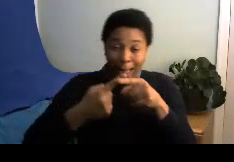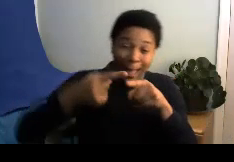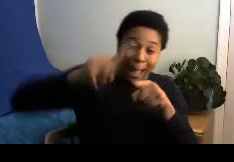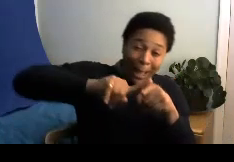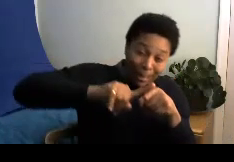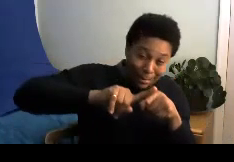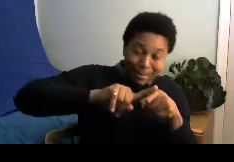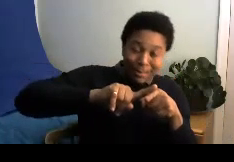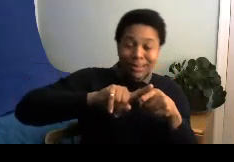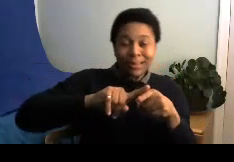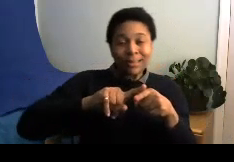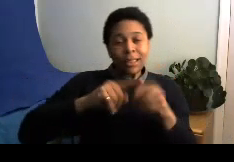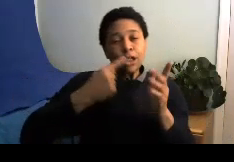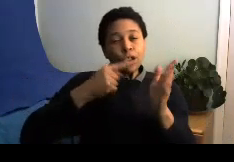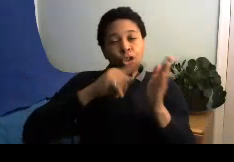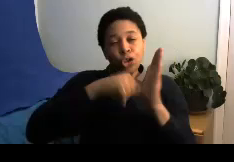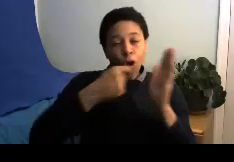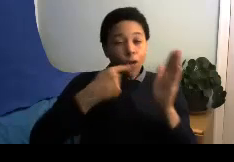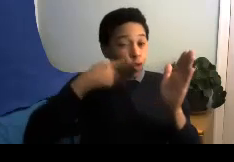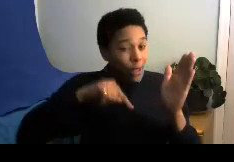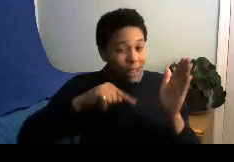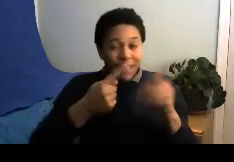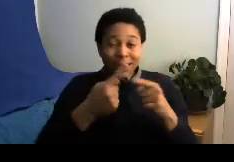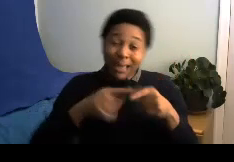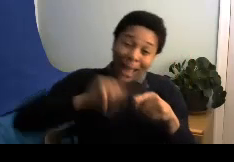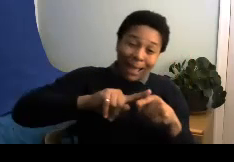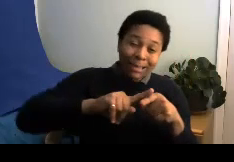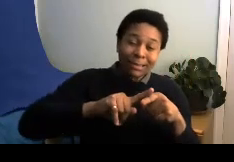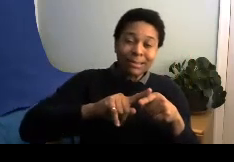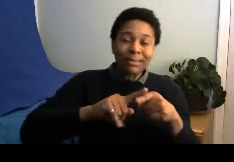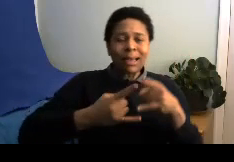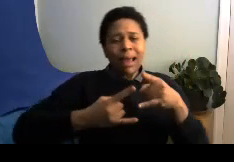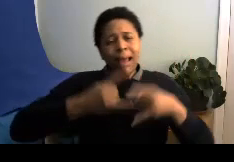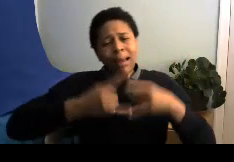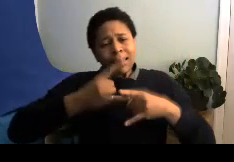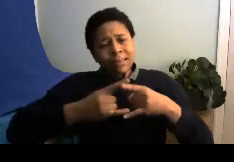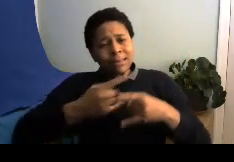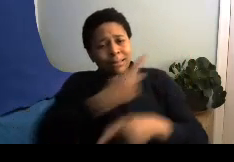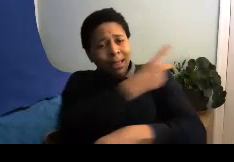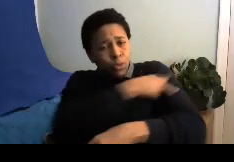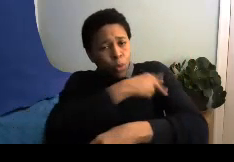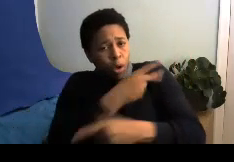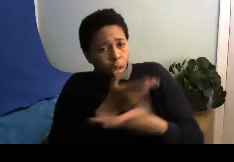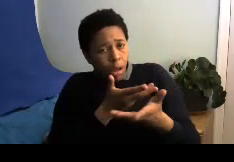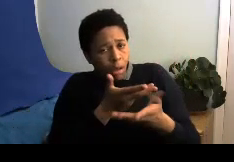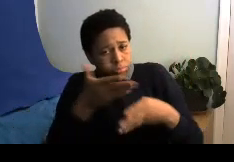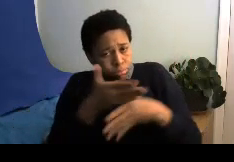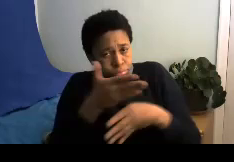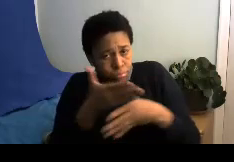such a wealth of material to work with. And, you know, in